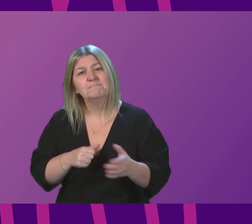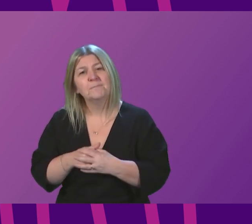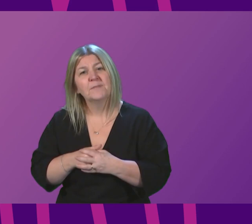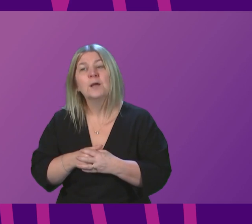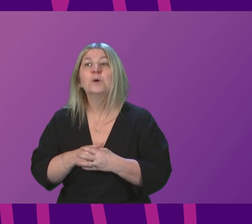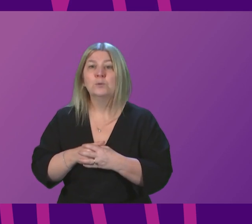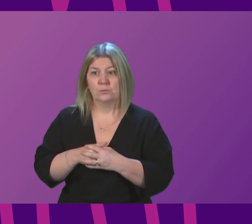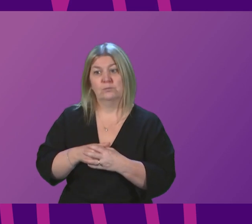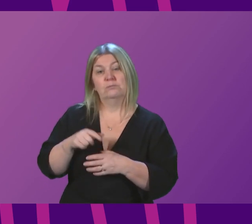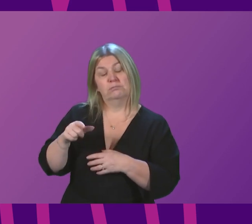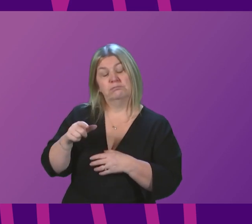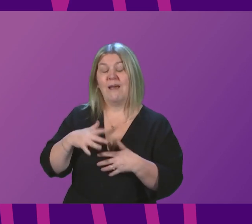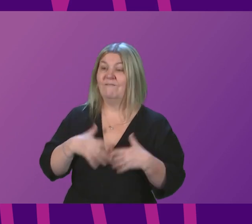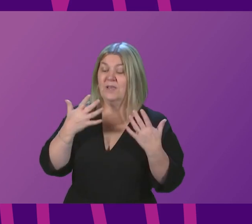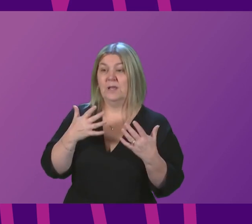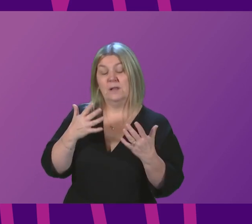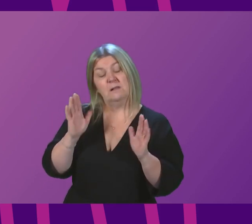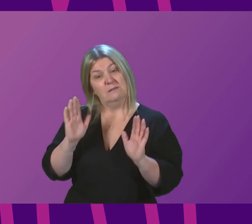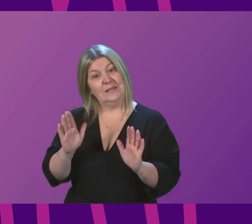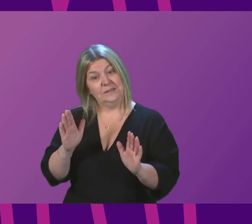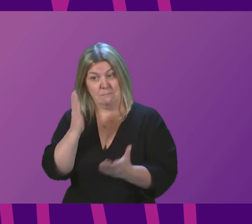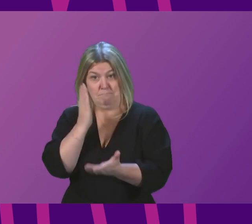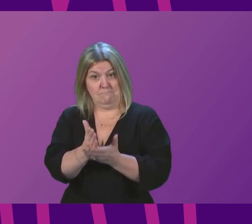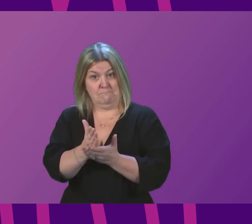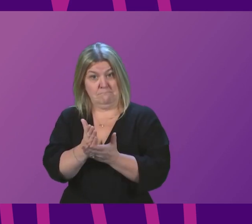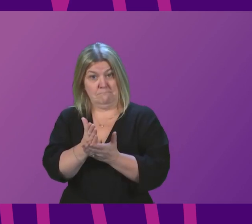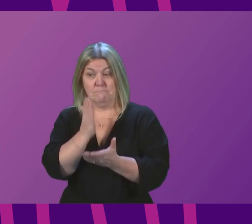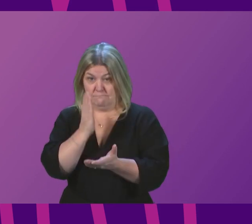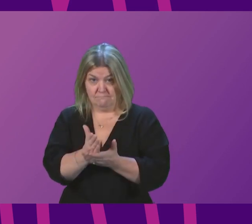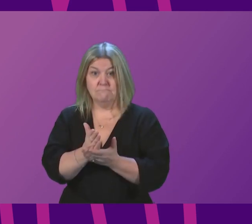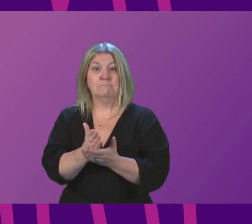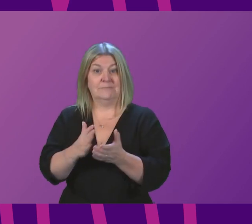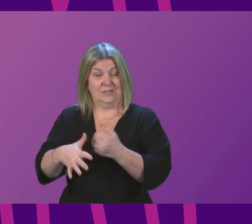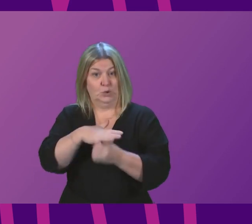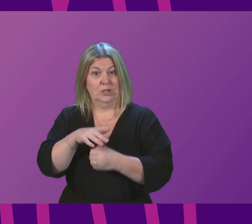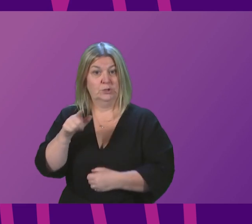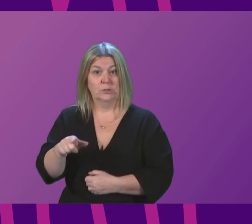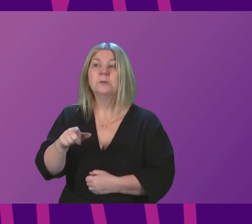struggling. It is the case, in not an abstract but a tangible sense, that we should take more of the powers